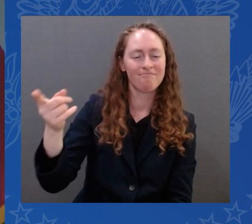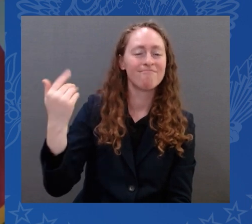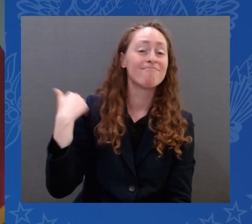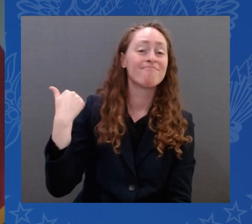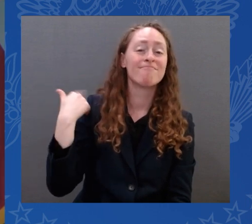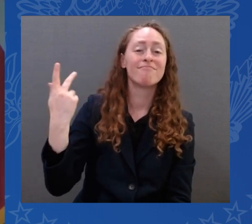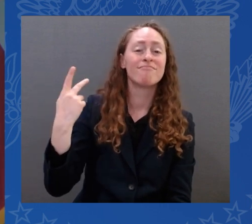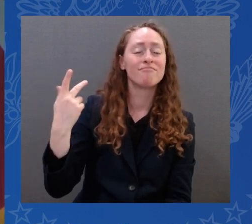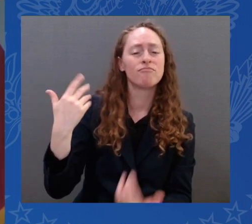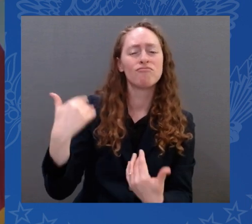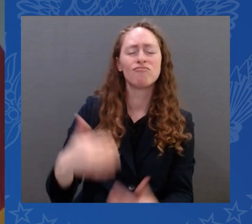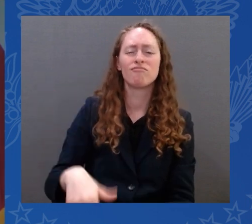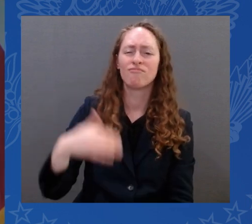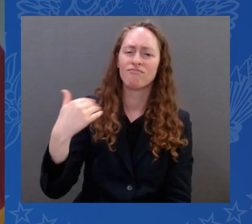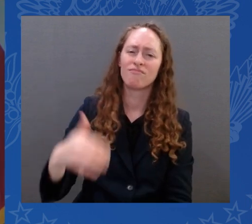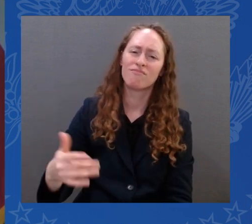We disagreed politically on things.